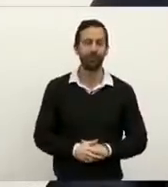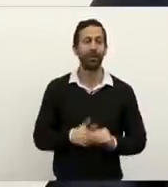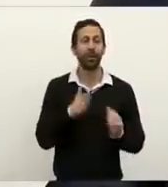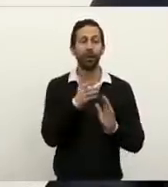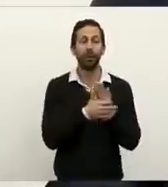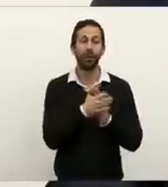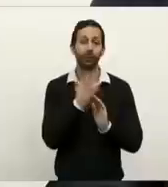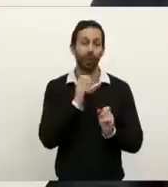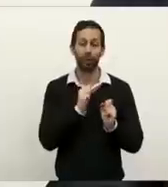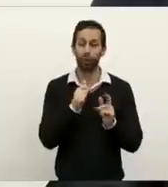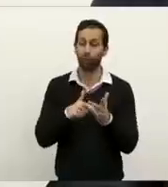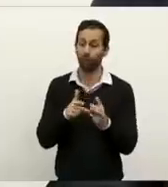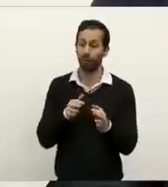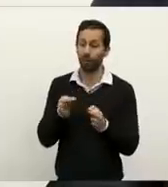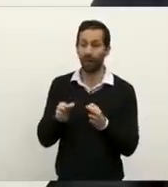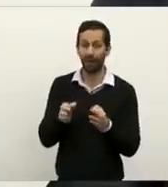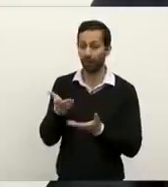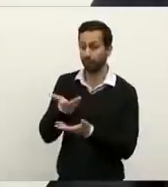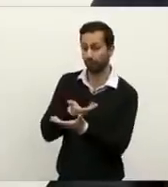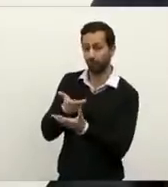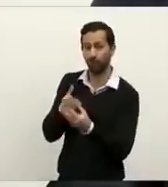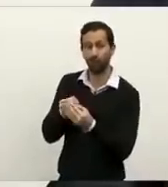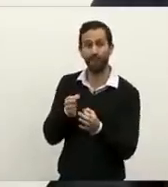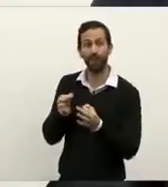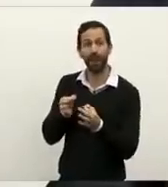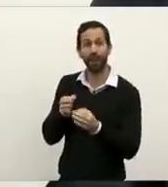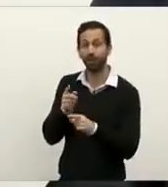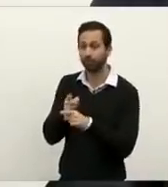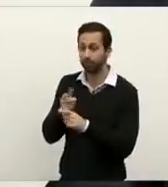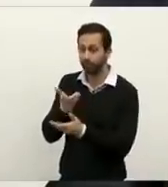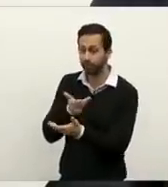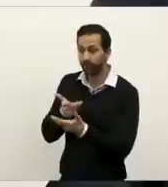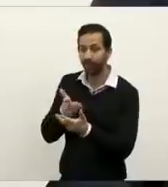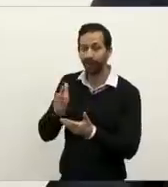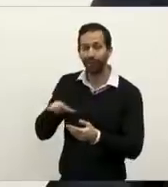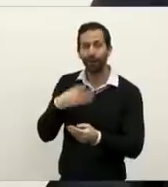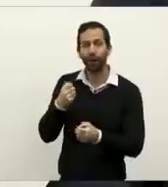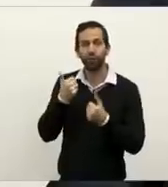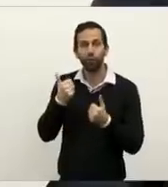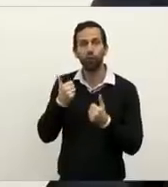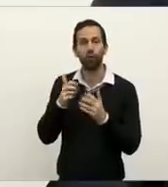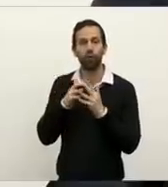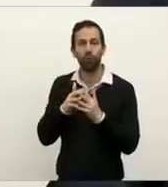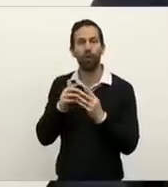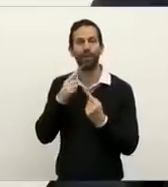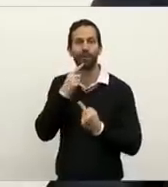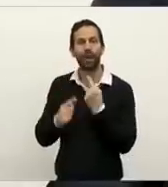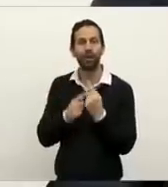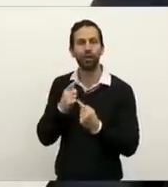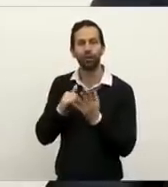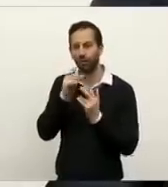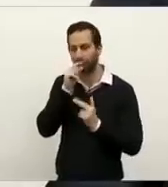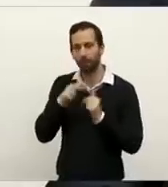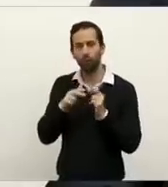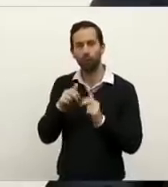to the planning conversation with the planner, everybody's got quite a lot of really useful information to build a good and solid plan.